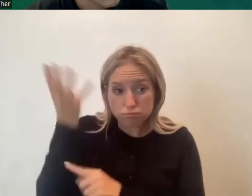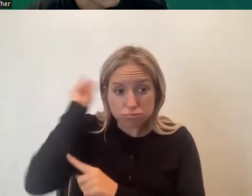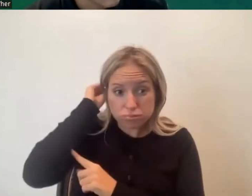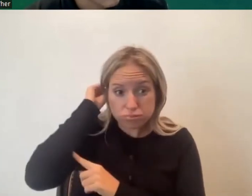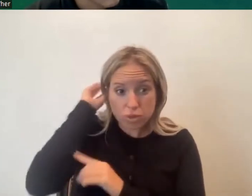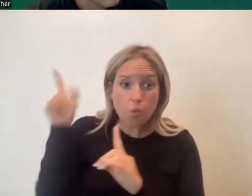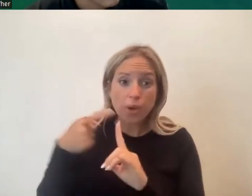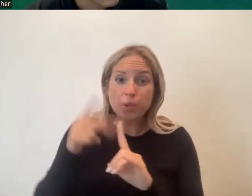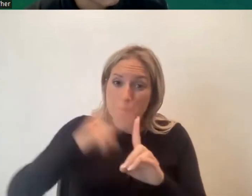both.